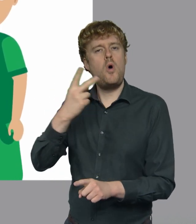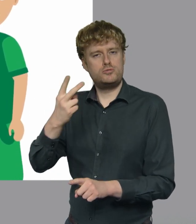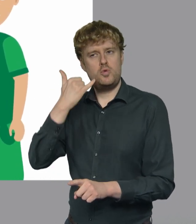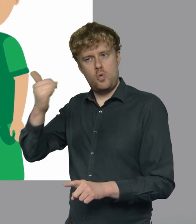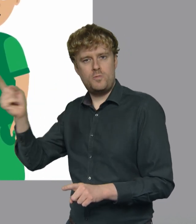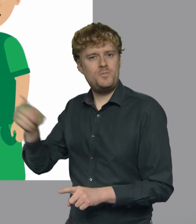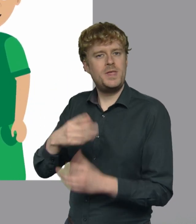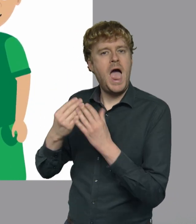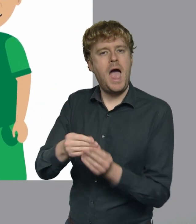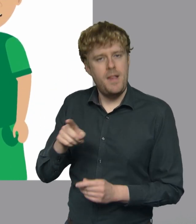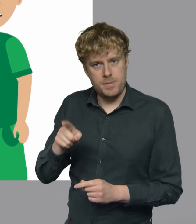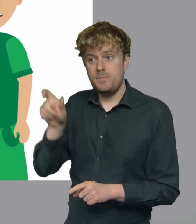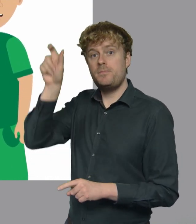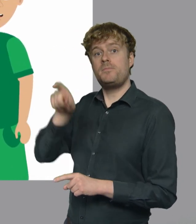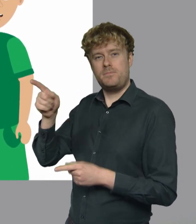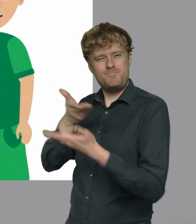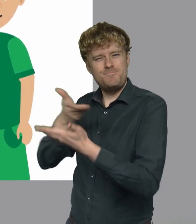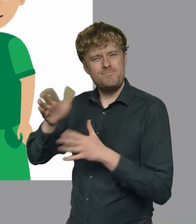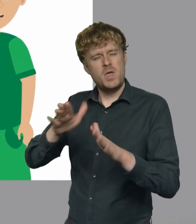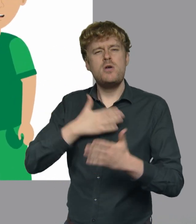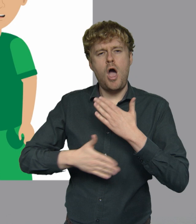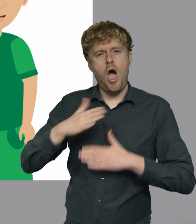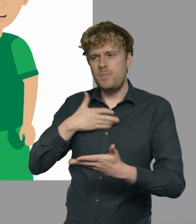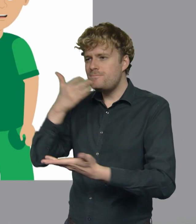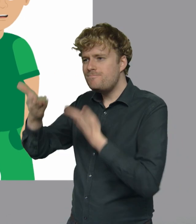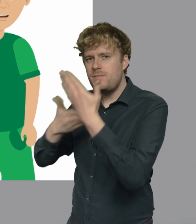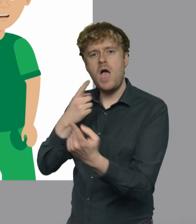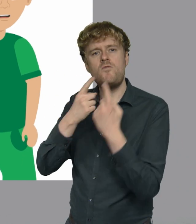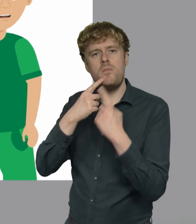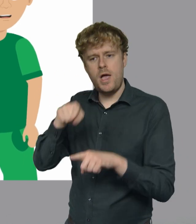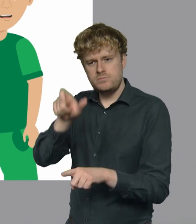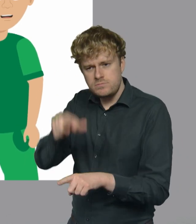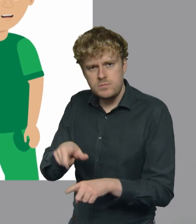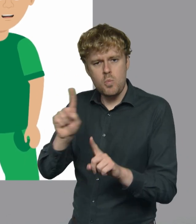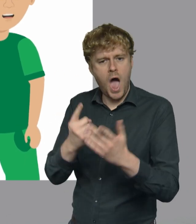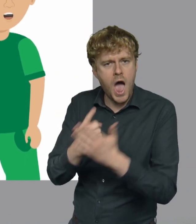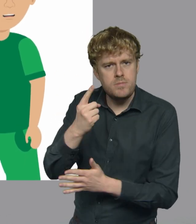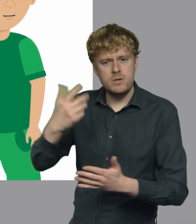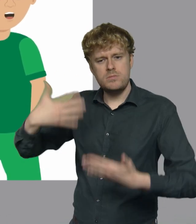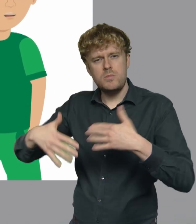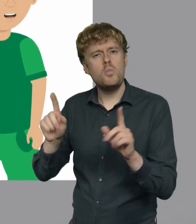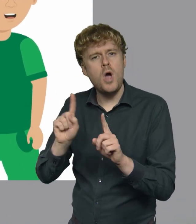Remember to calmly give the call operator all of the information they need regarding the casualty and what has happened.